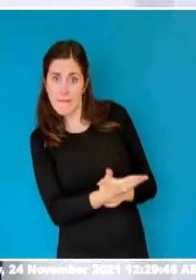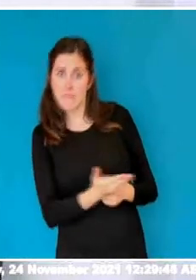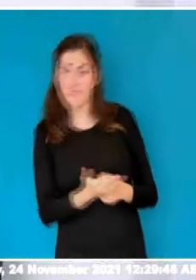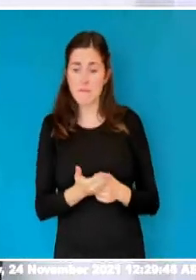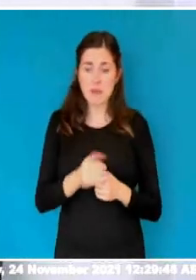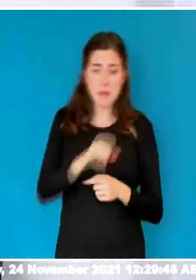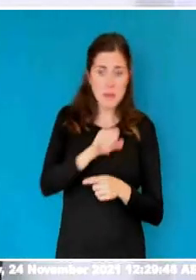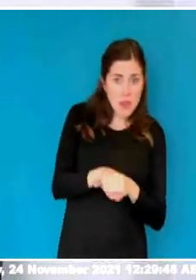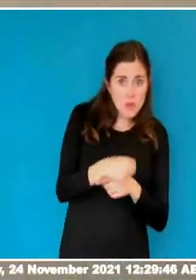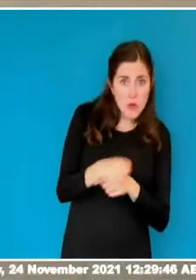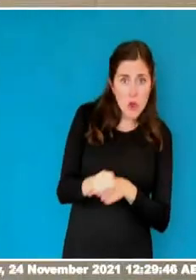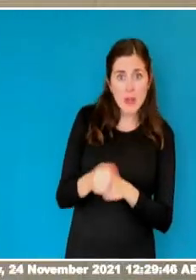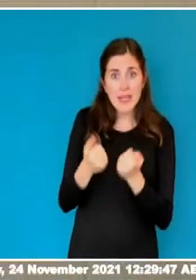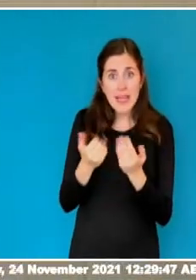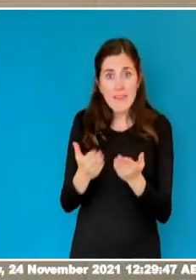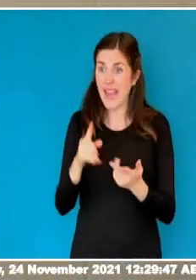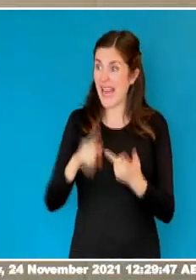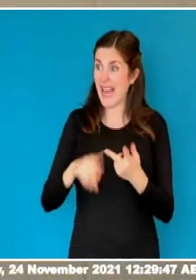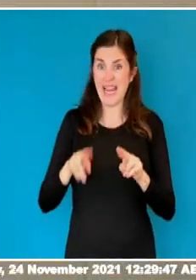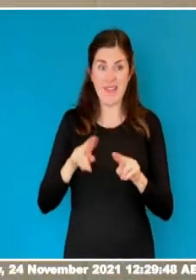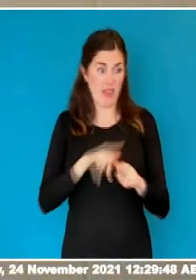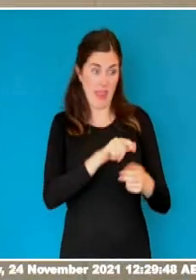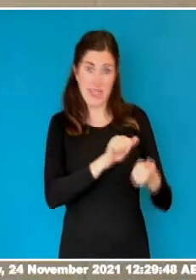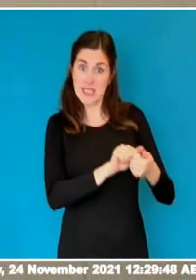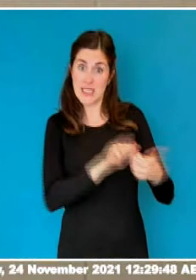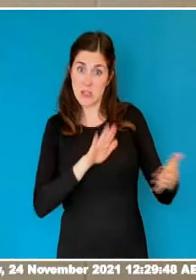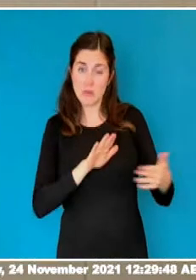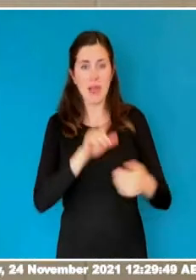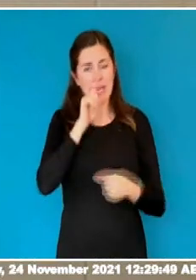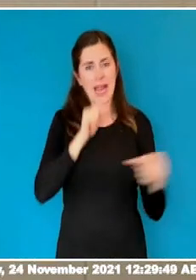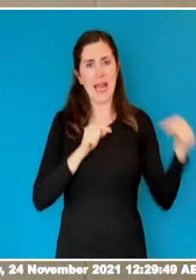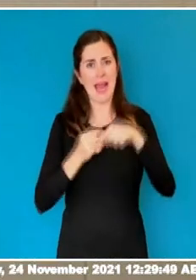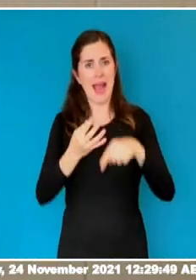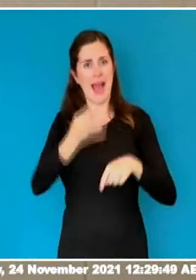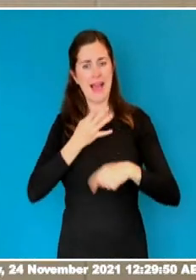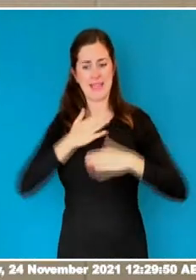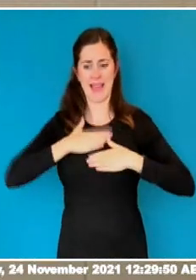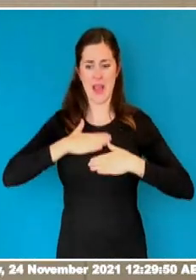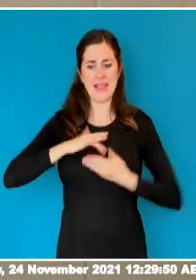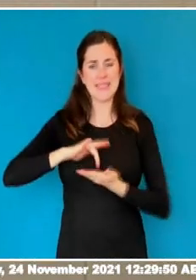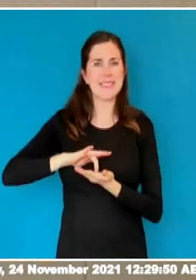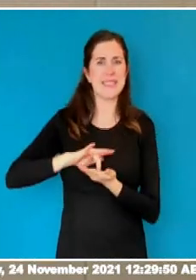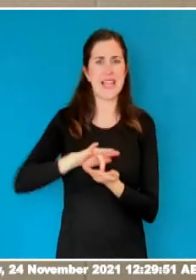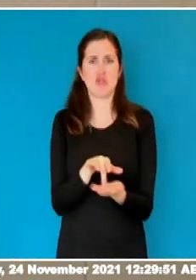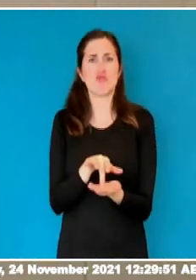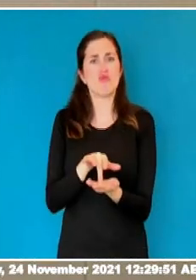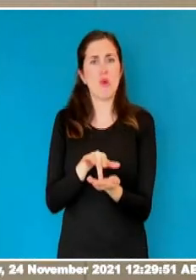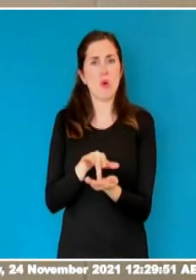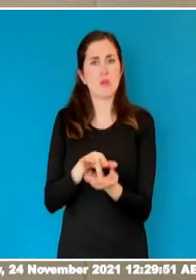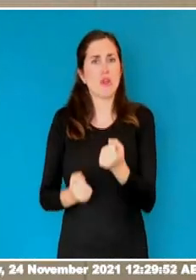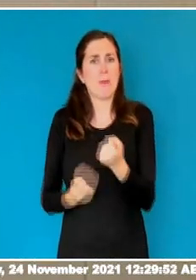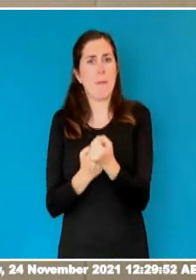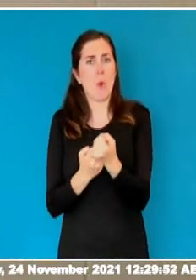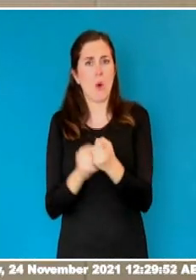centralised workplace supports team, and that team will undertake a review and assessment of the request that is being made.